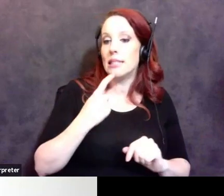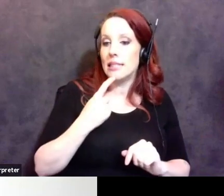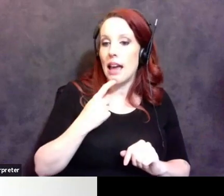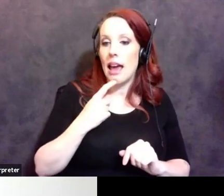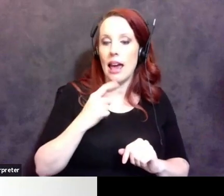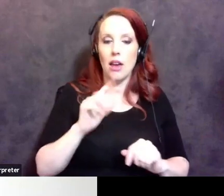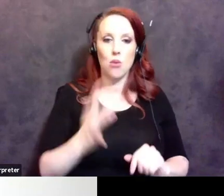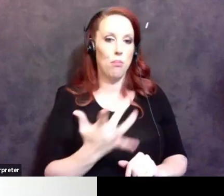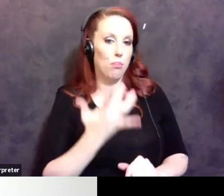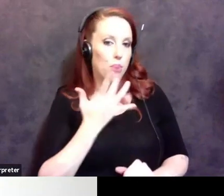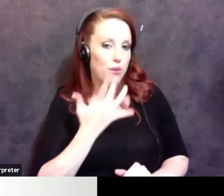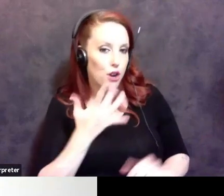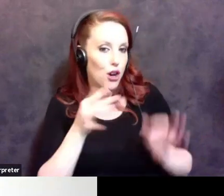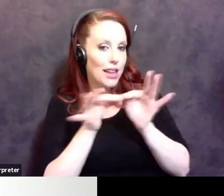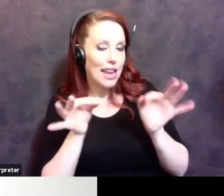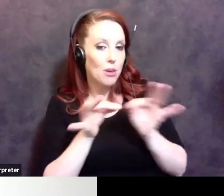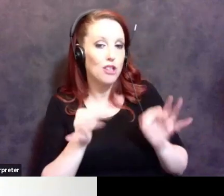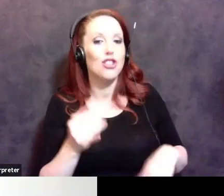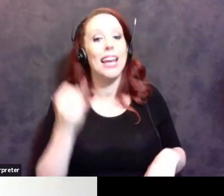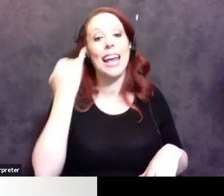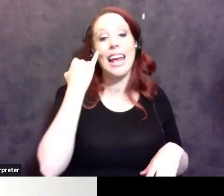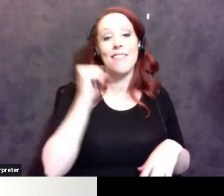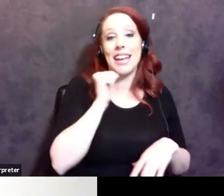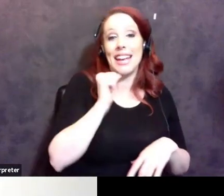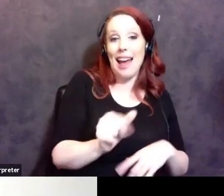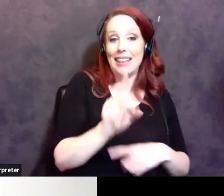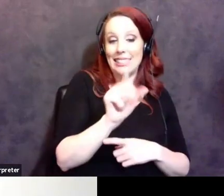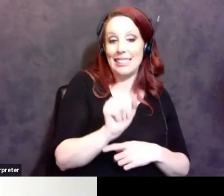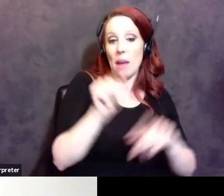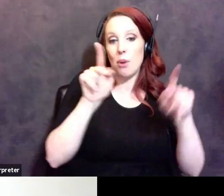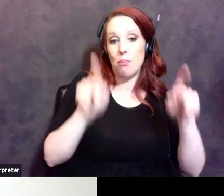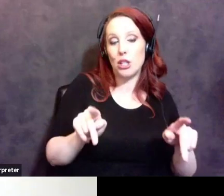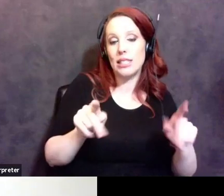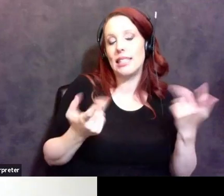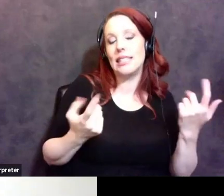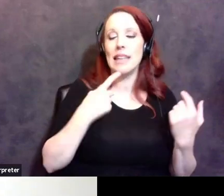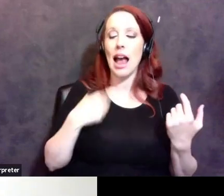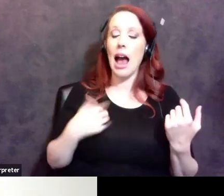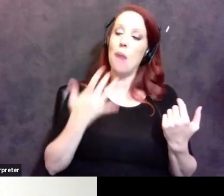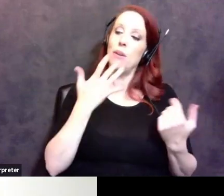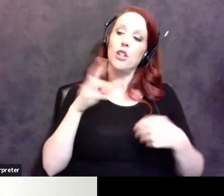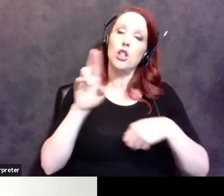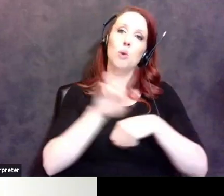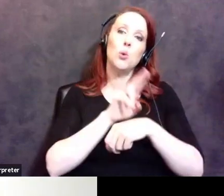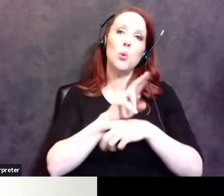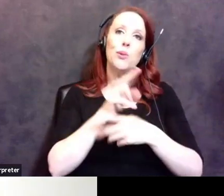non disabled person saying I prefer to use a euphemism for disability, that is further